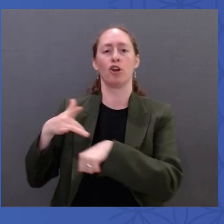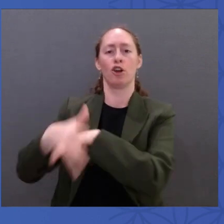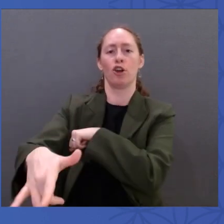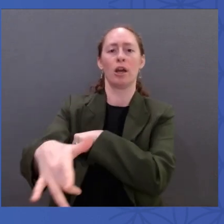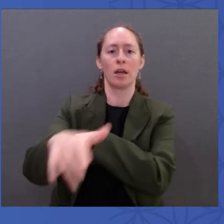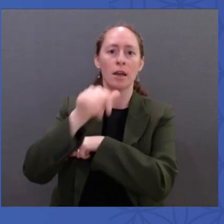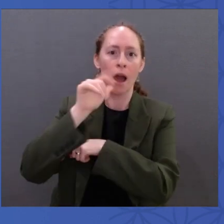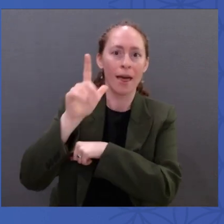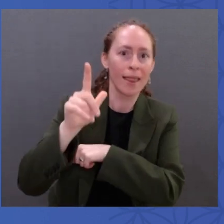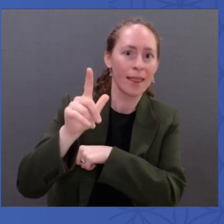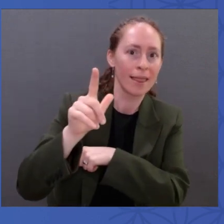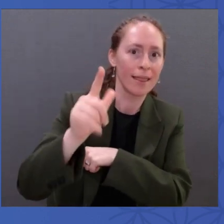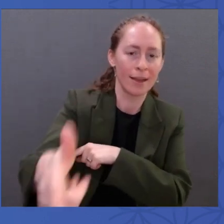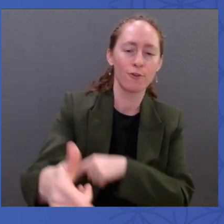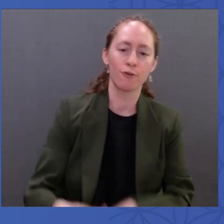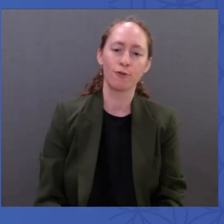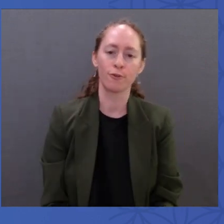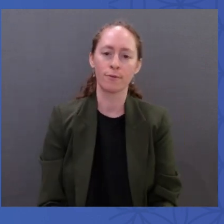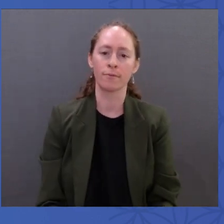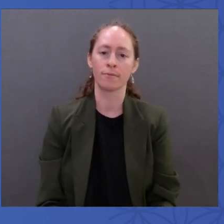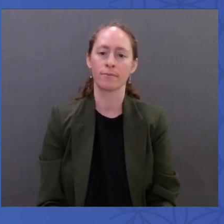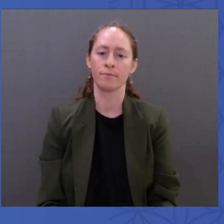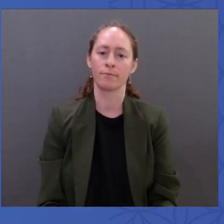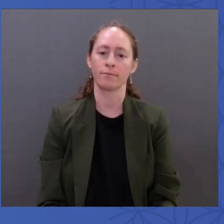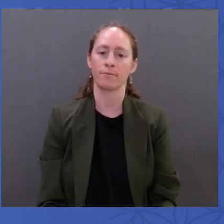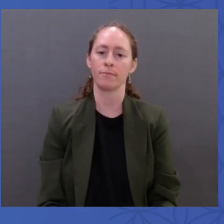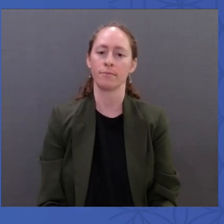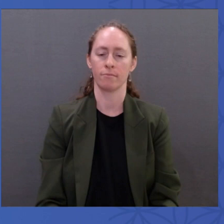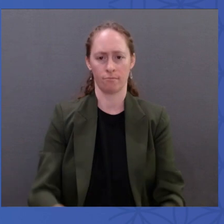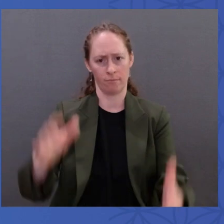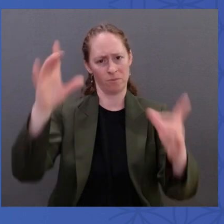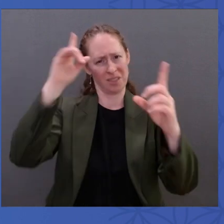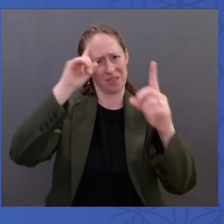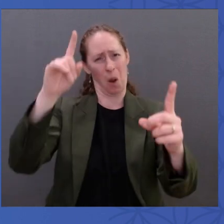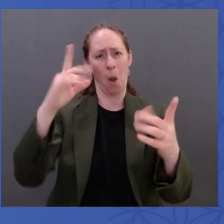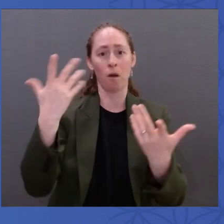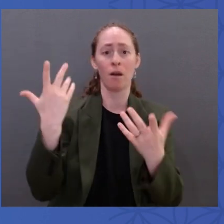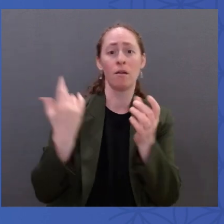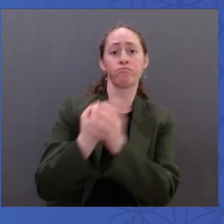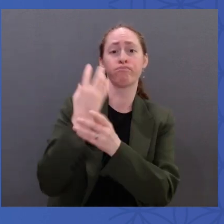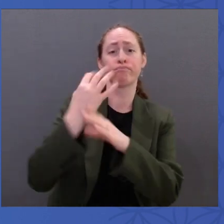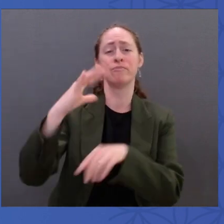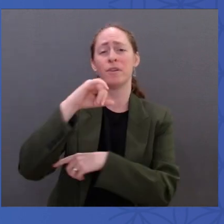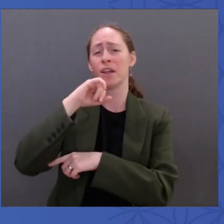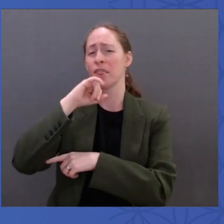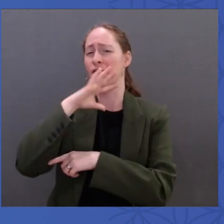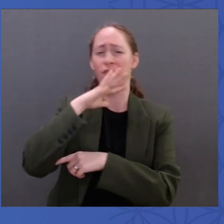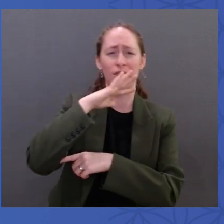The climate crisis is an existential threat that is costing us trillions in economic damage,